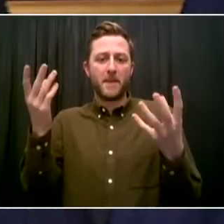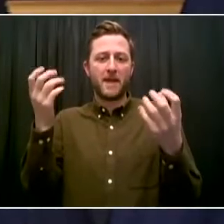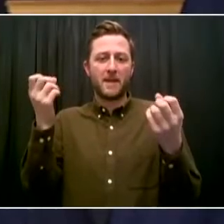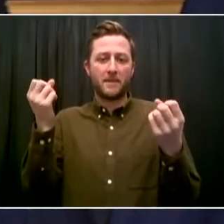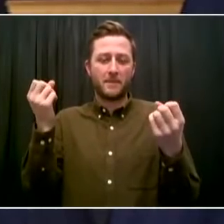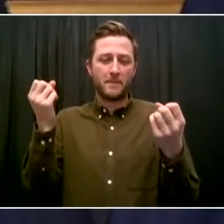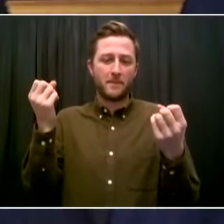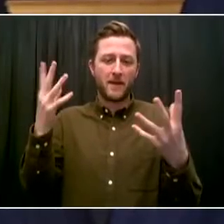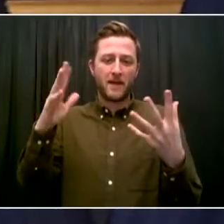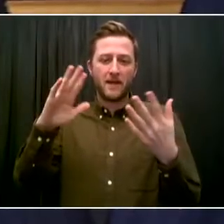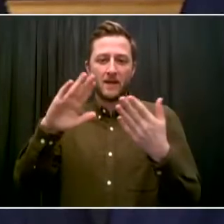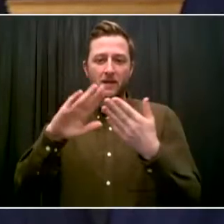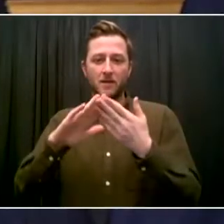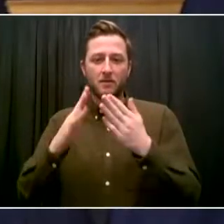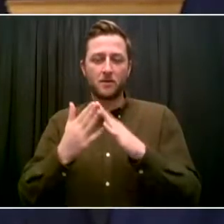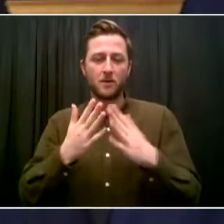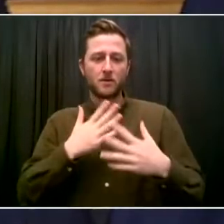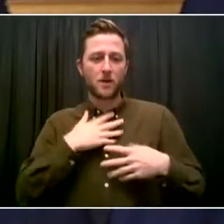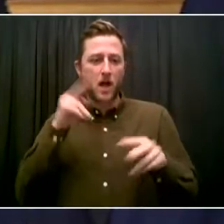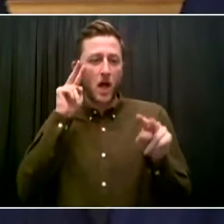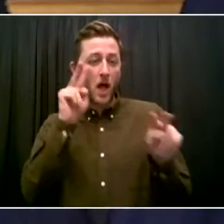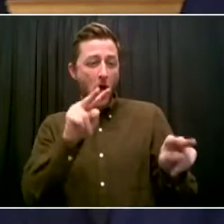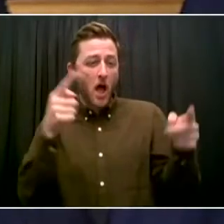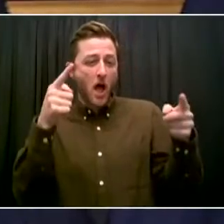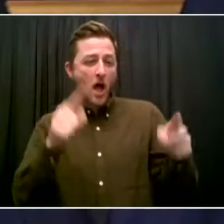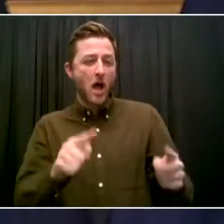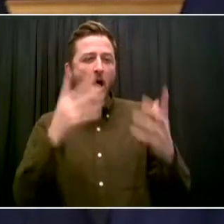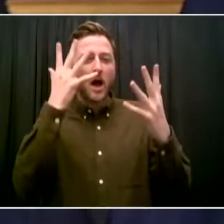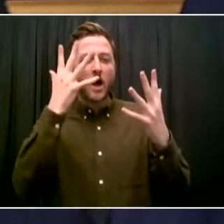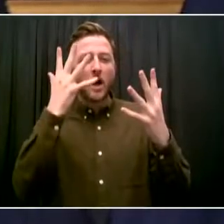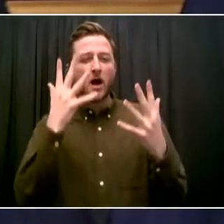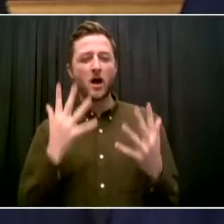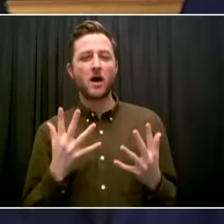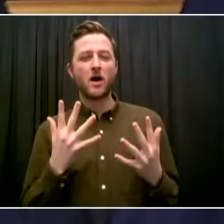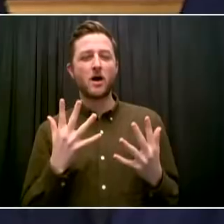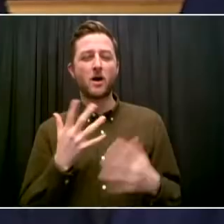THE SAFETY F OT HESYSTEM AND